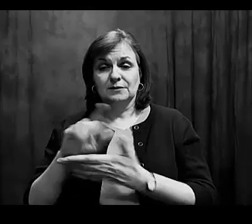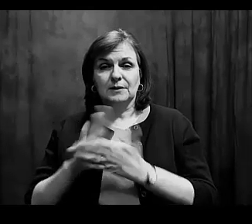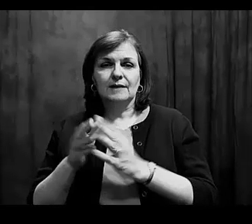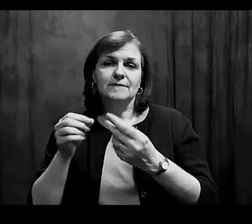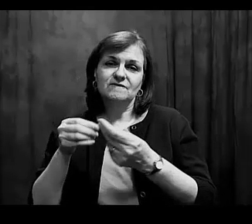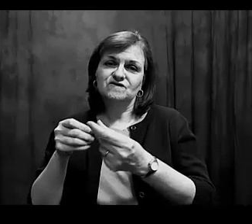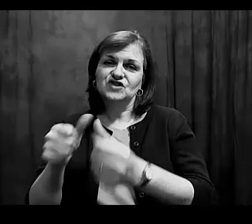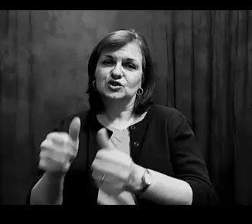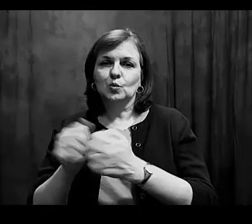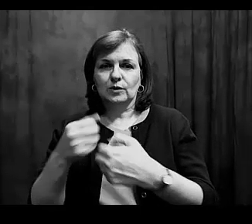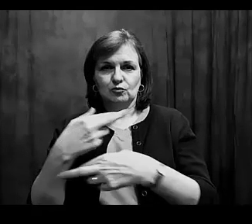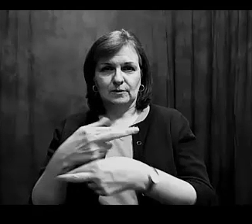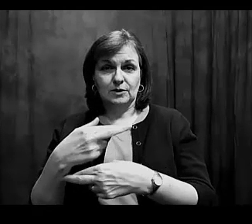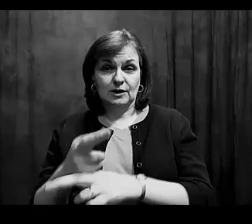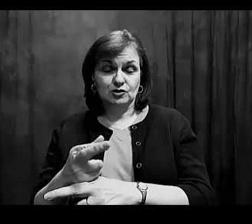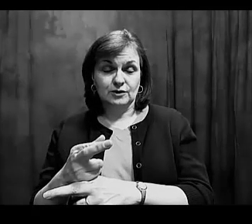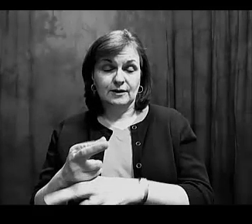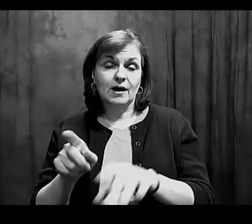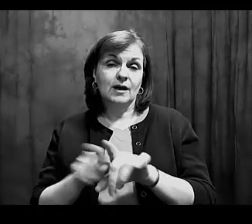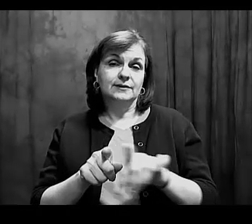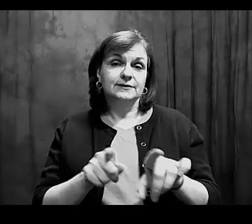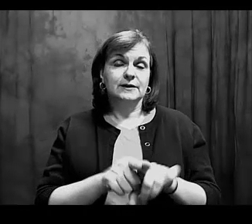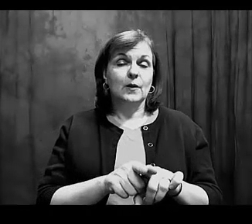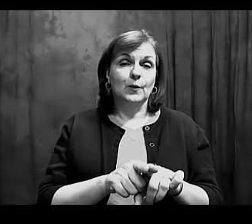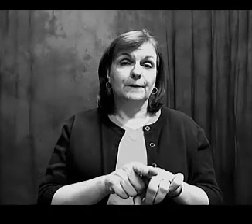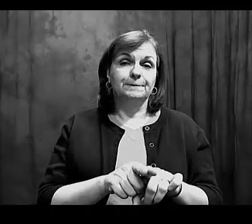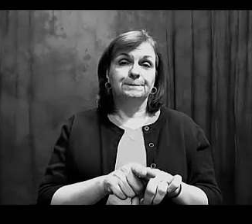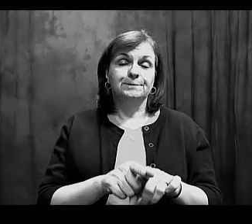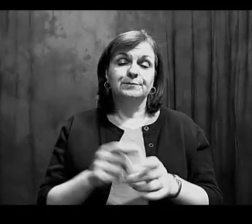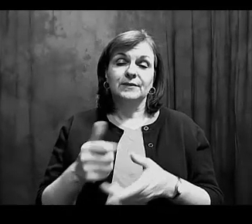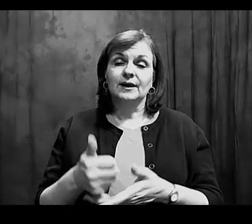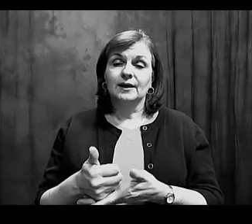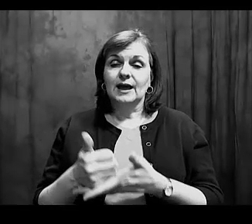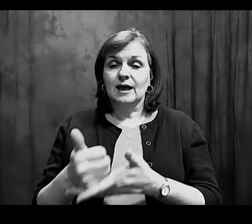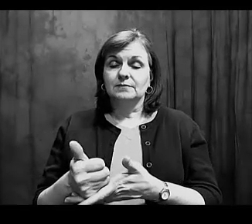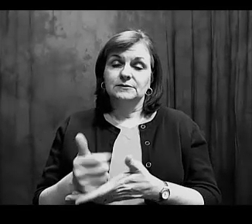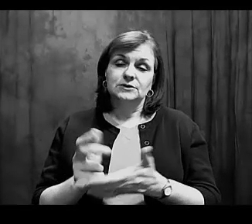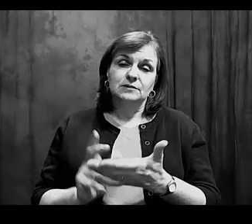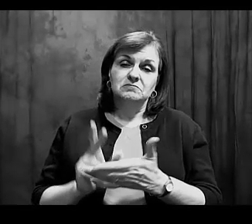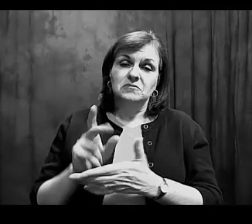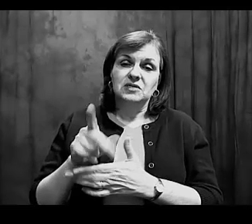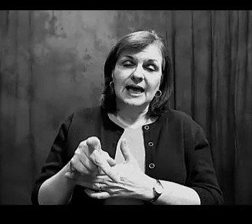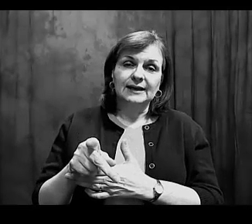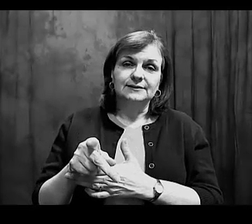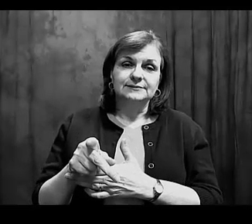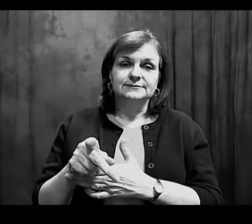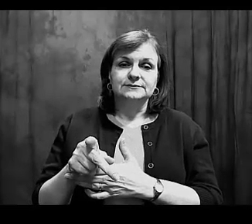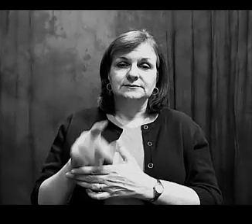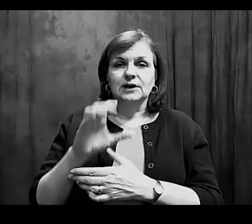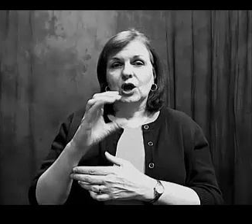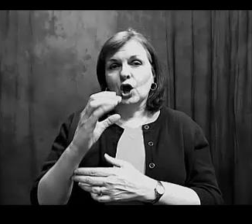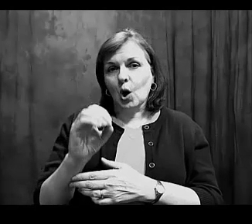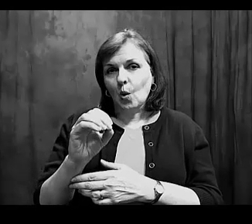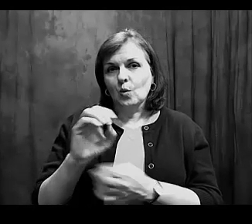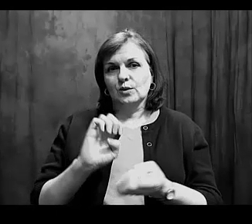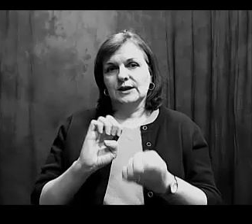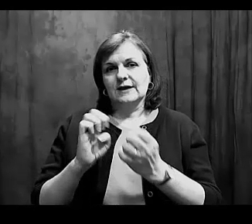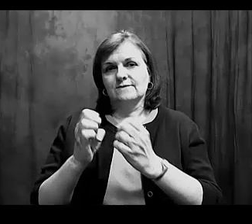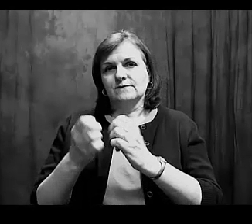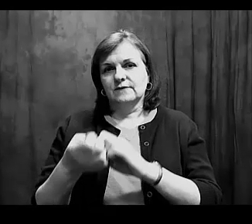and it's also going to allow us ways in which to coevolve